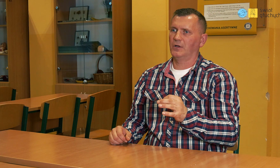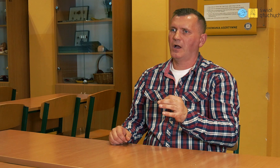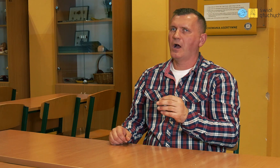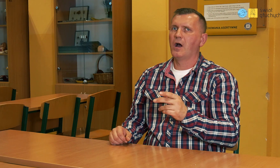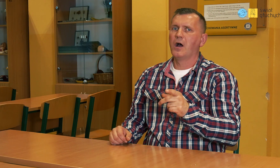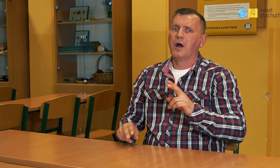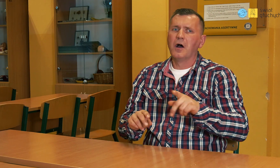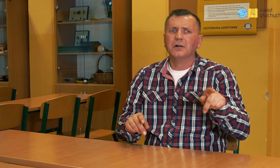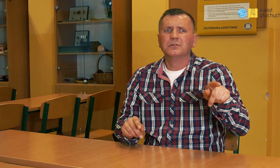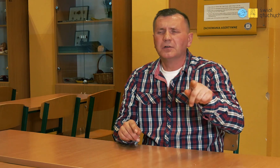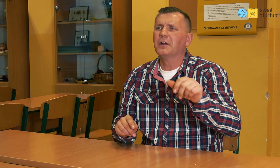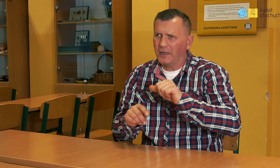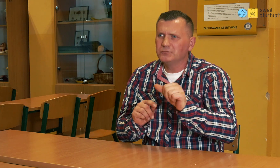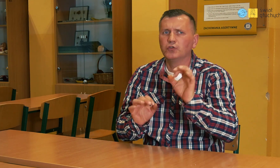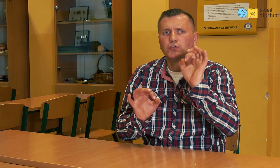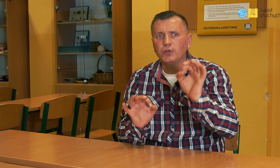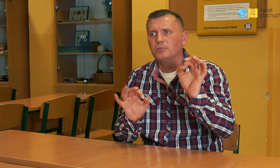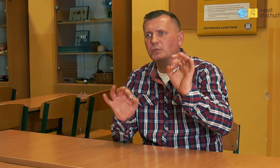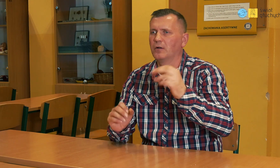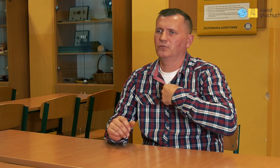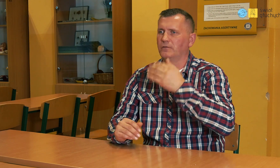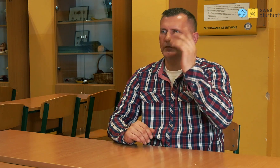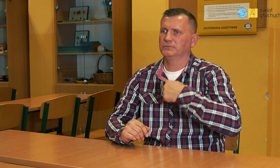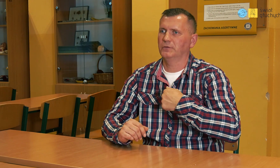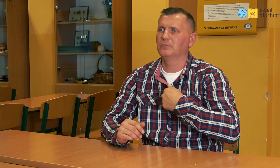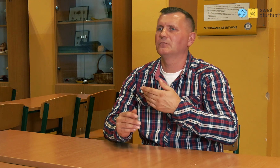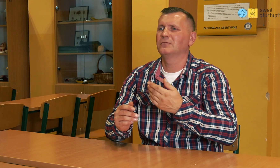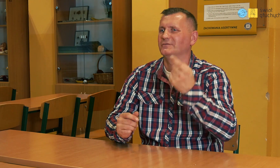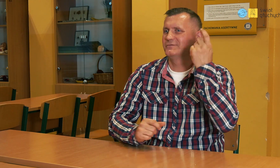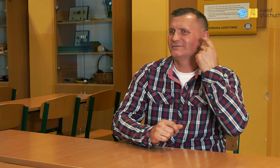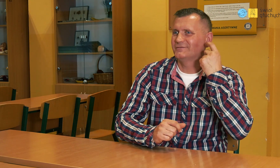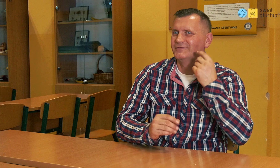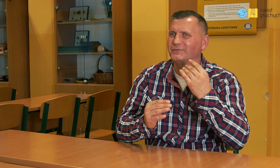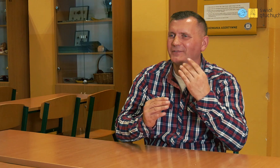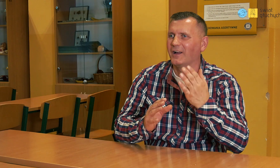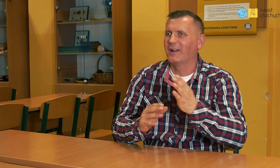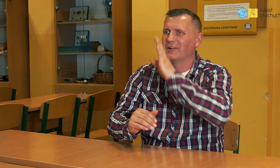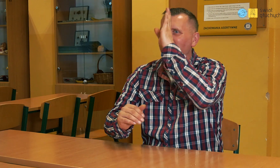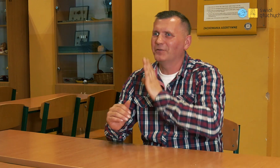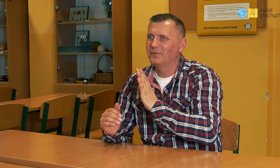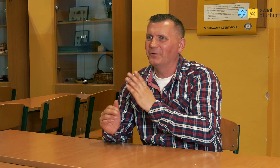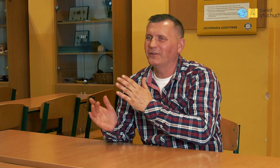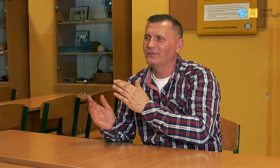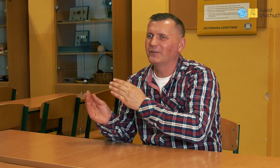Contact with both hearing and hard-of-hearing people helped me.